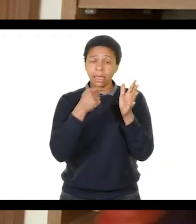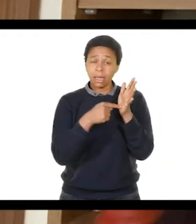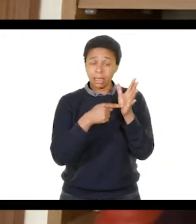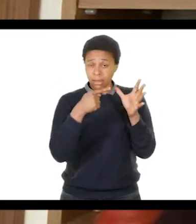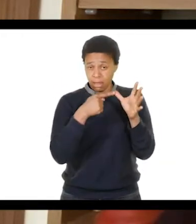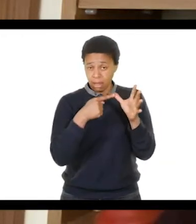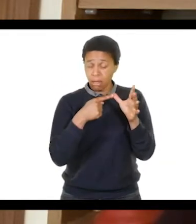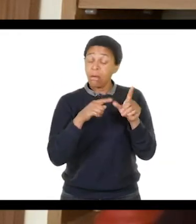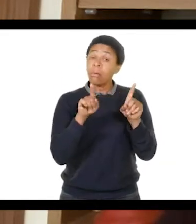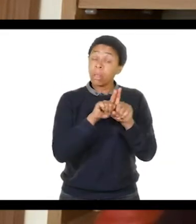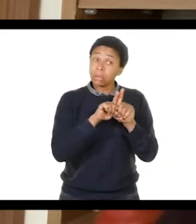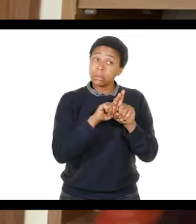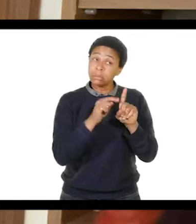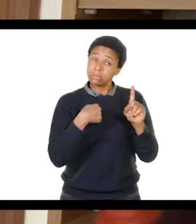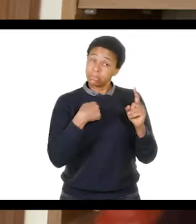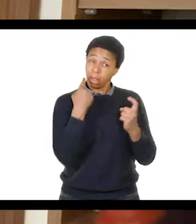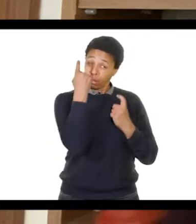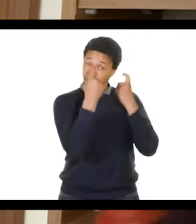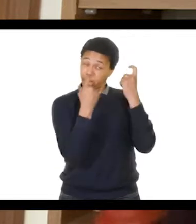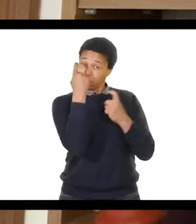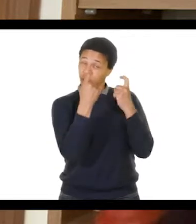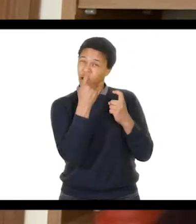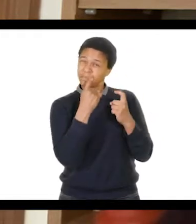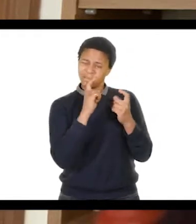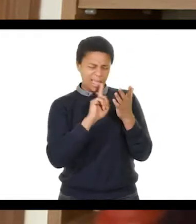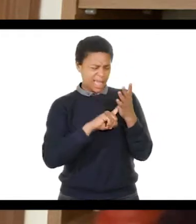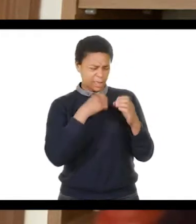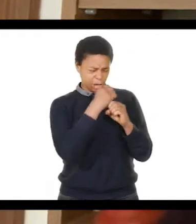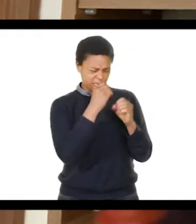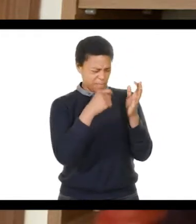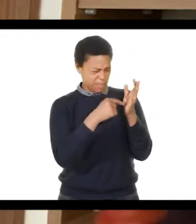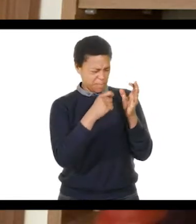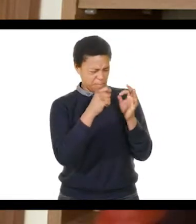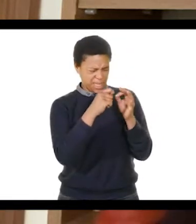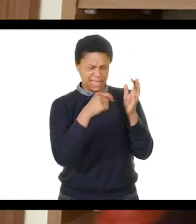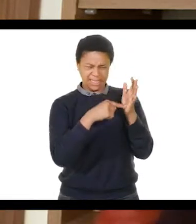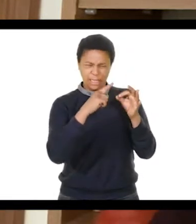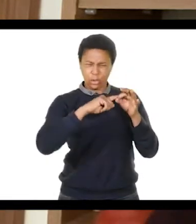by thinking about LGBTQI+ people being more than just a label.